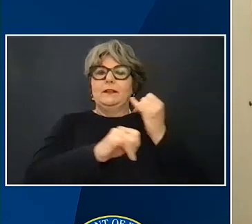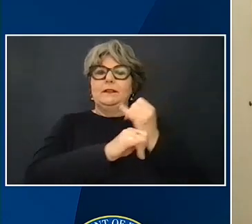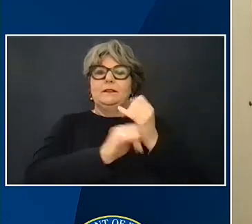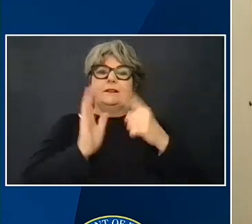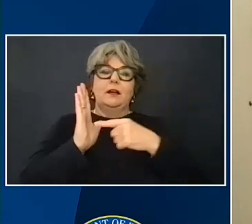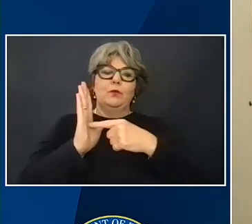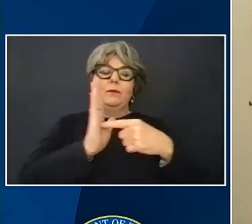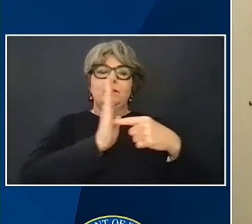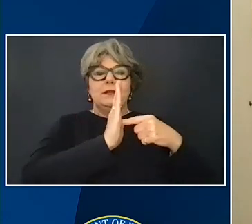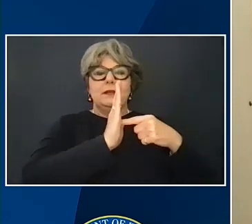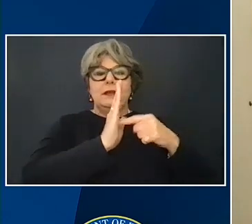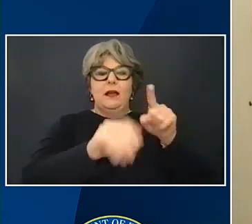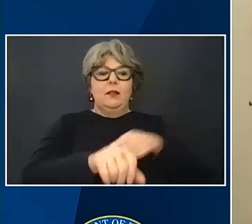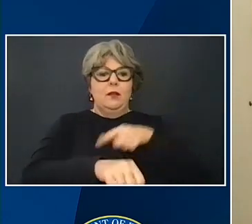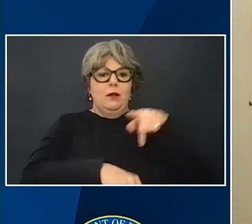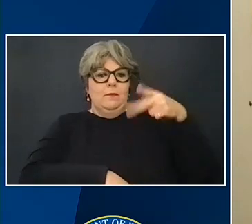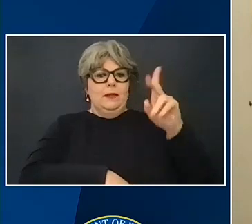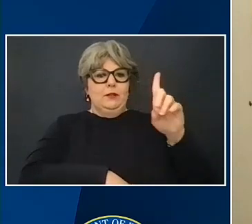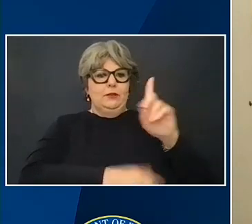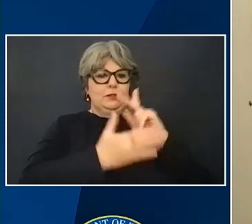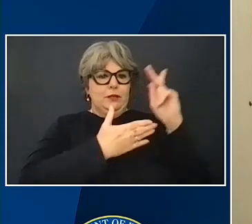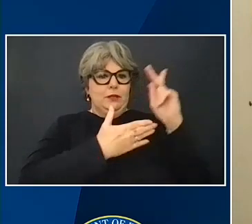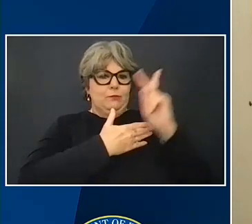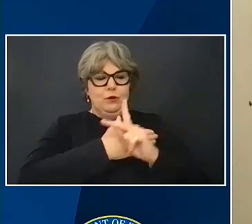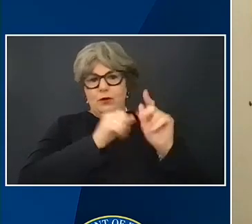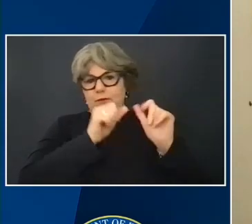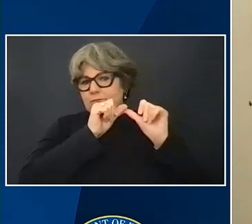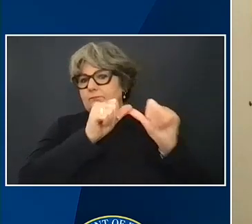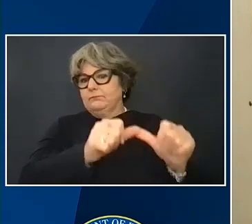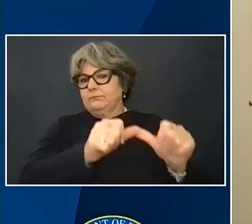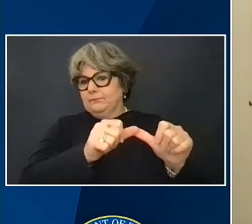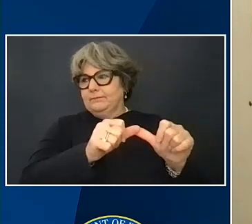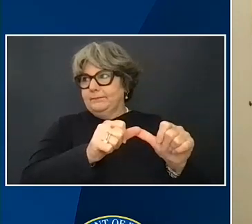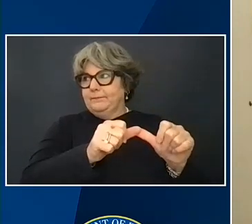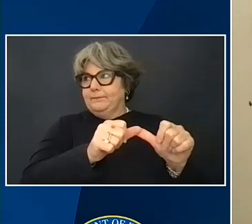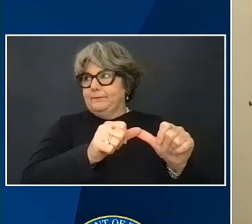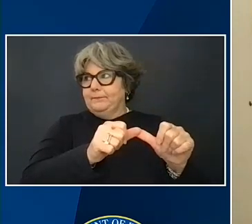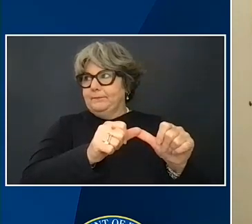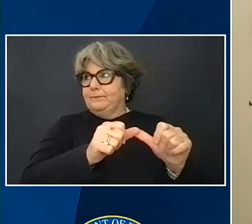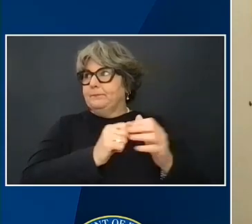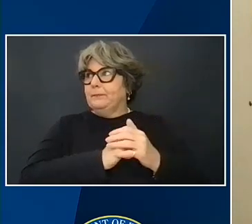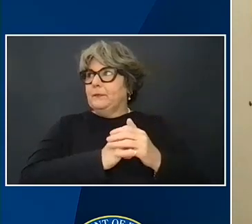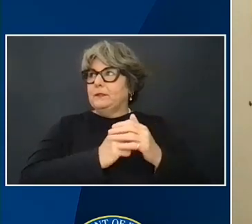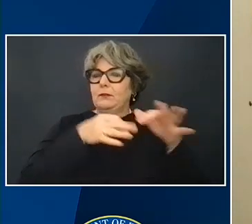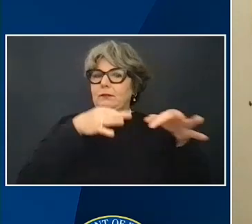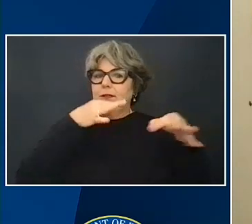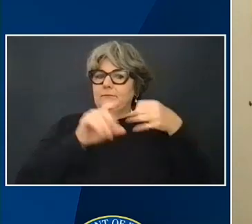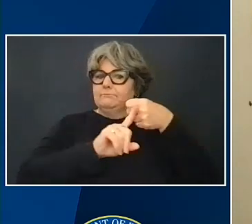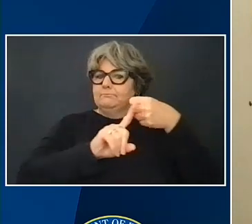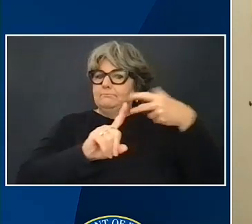long these programs are and sort of how long it takes for students to move through them. So can you speak to that? And then I have one other question.